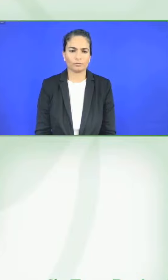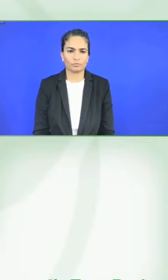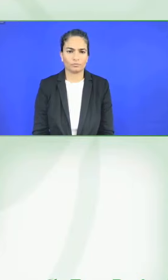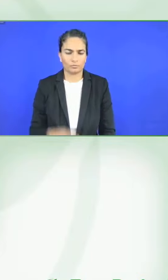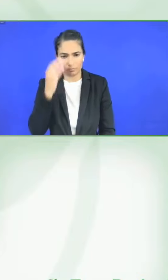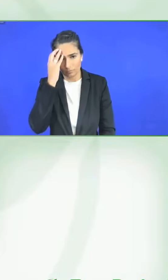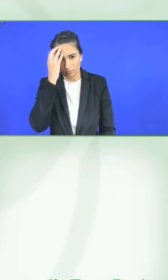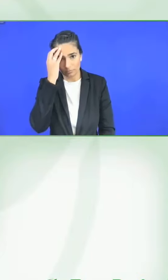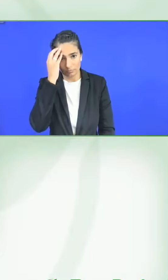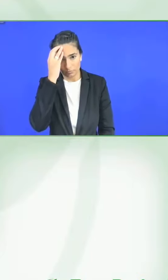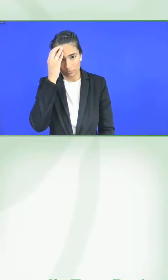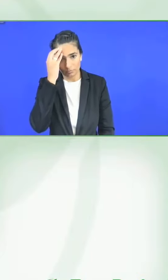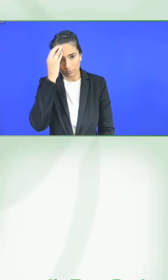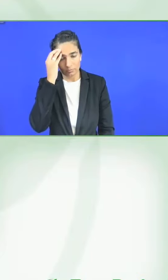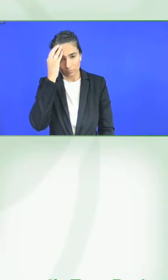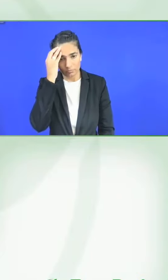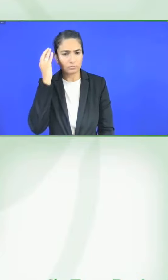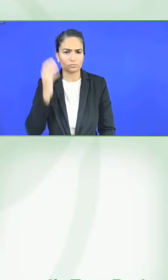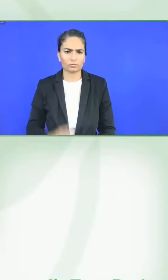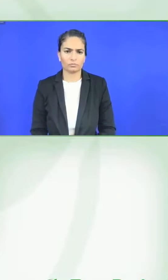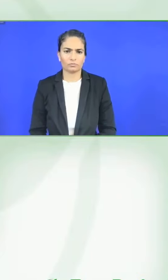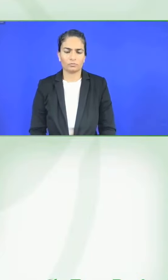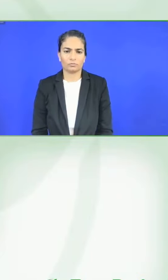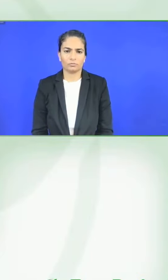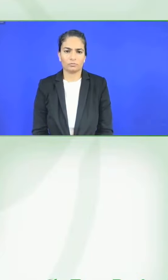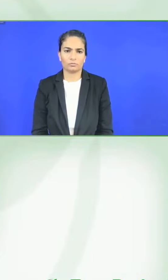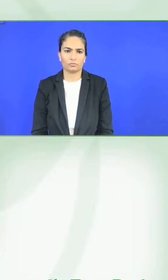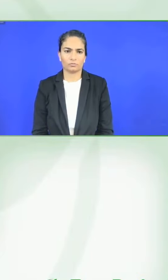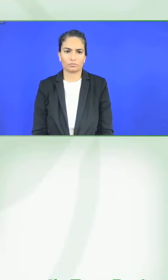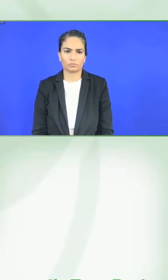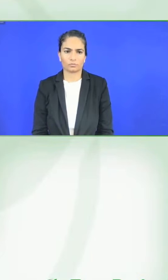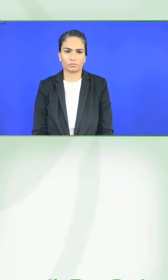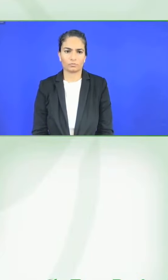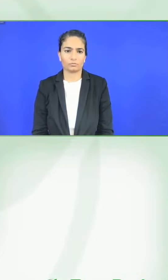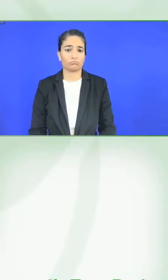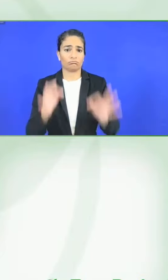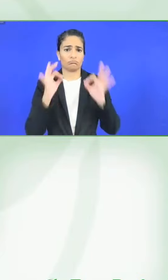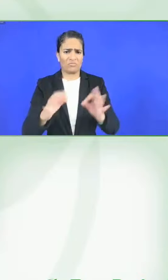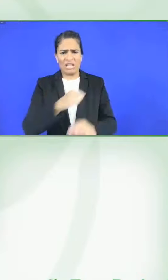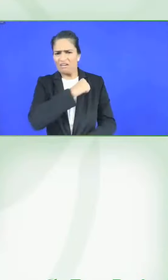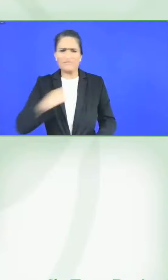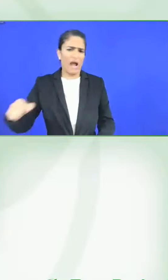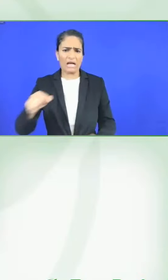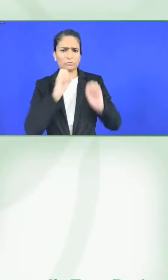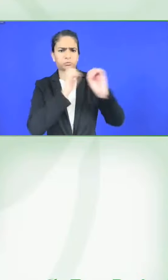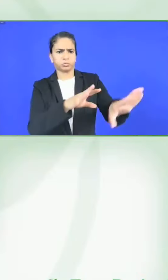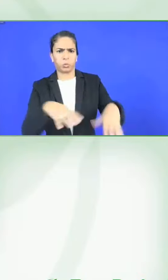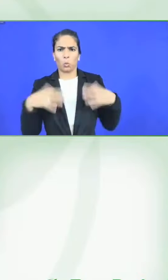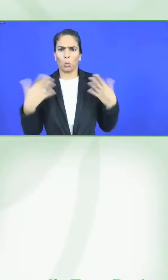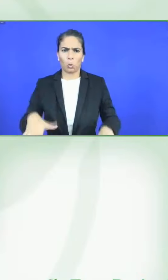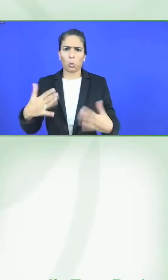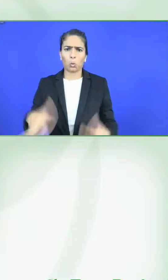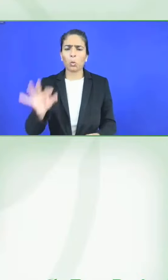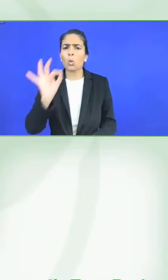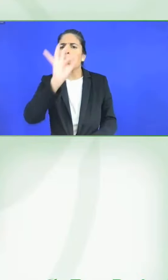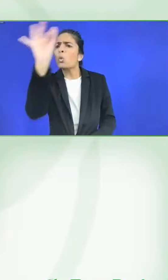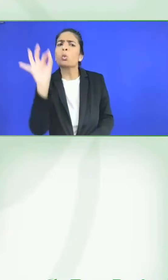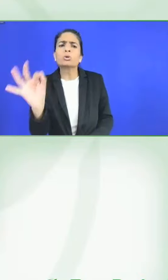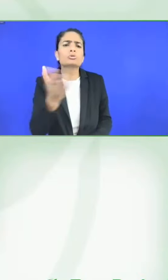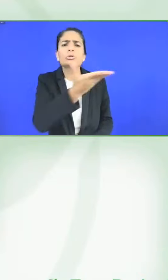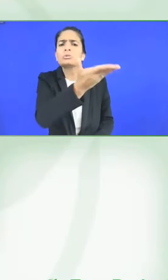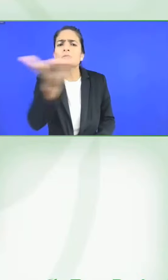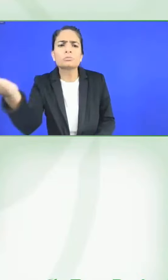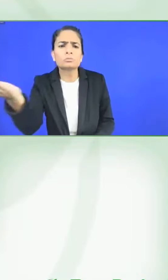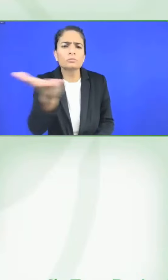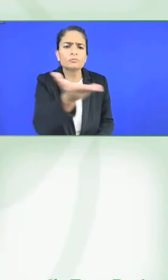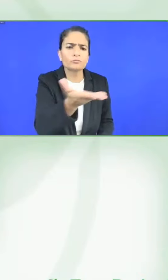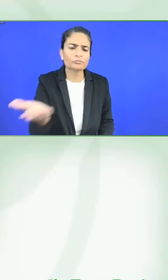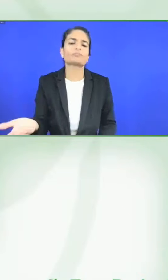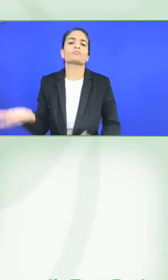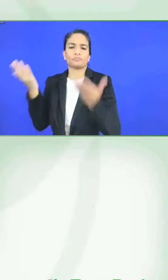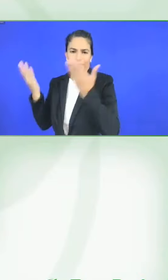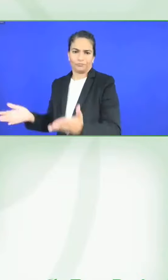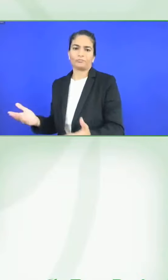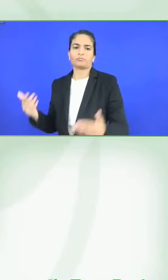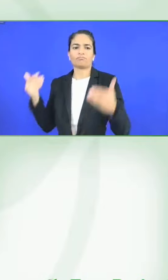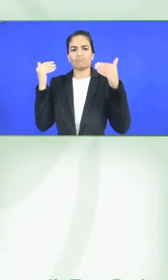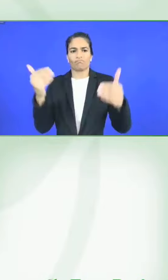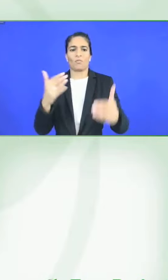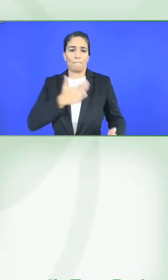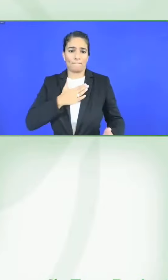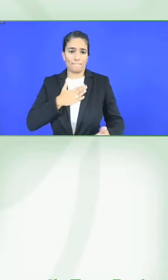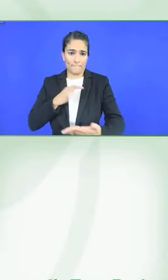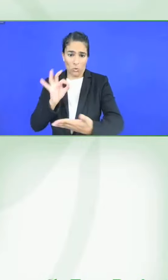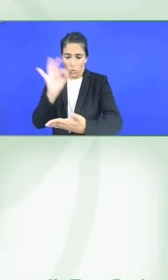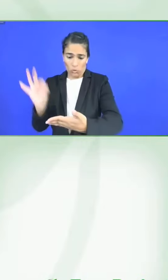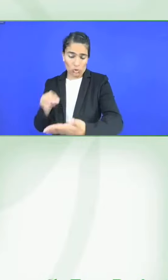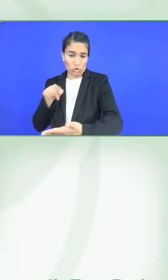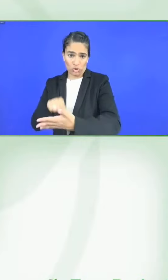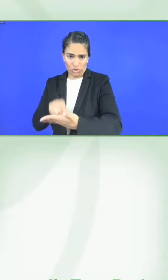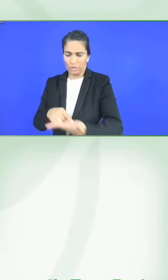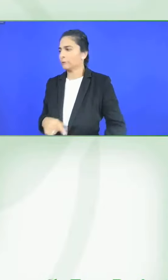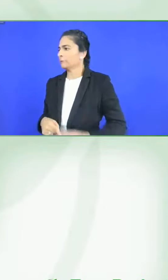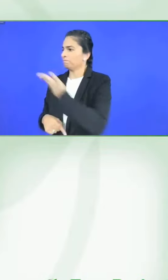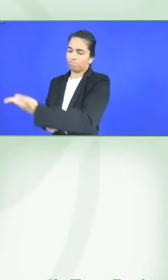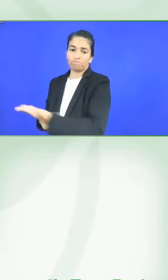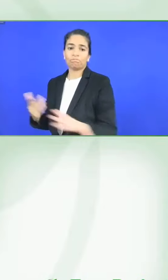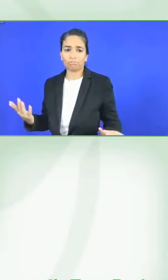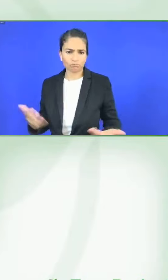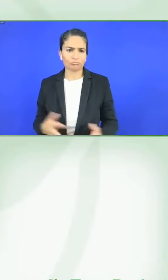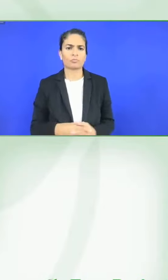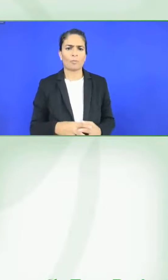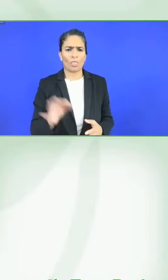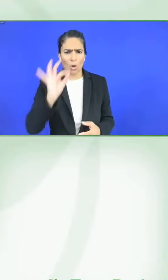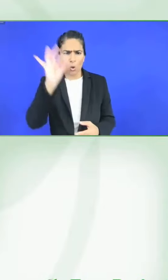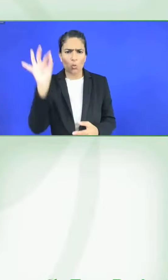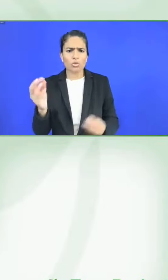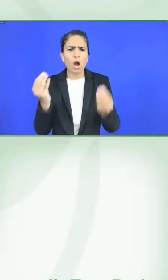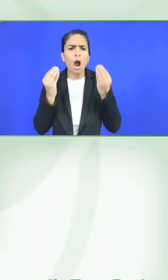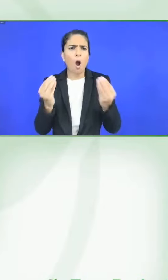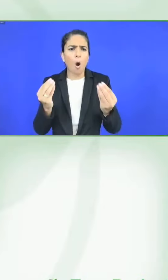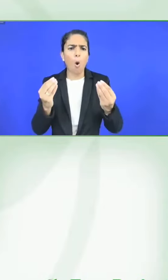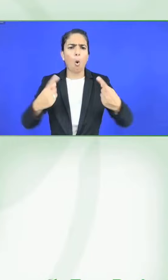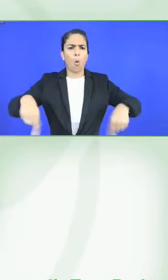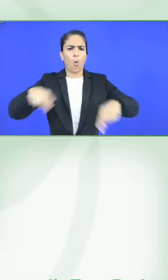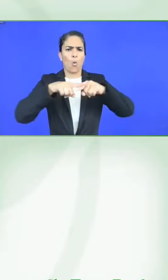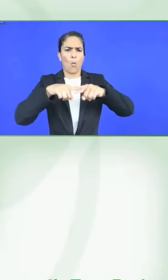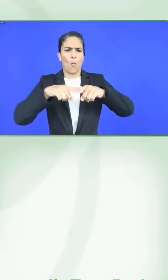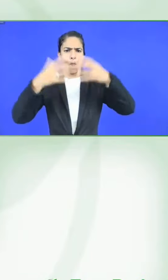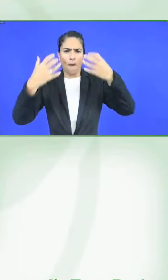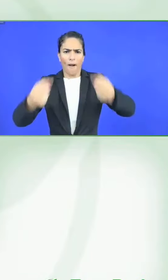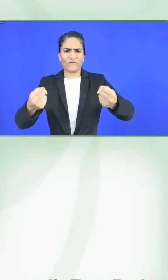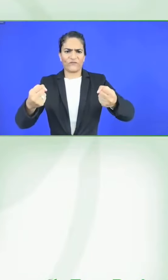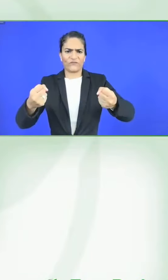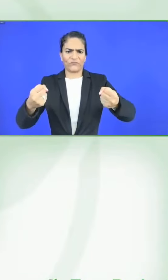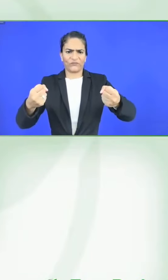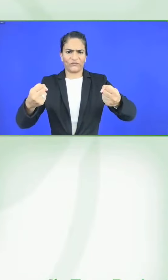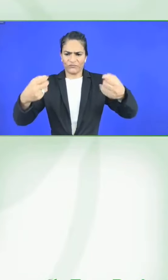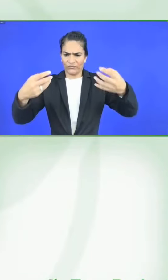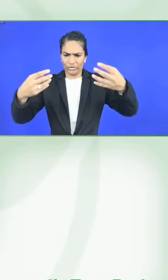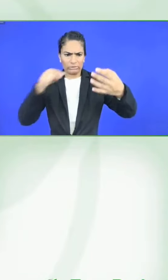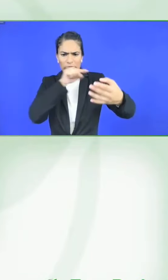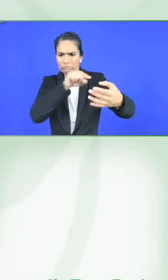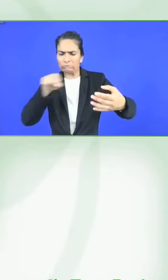All of these things, as we said before are actually not features of Morphic.